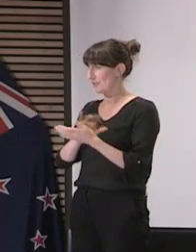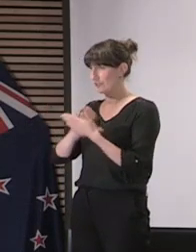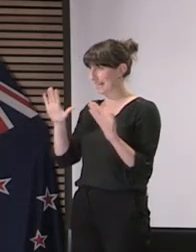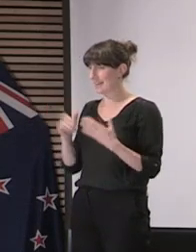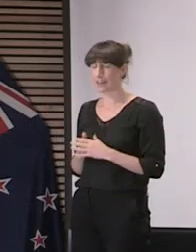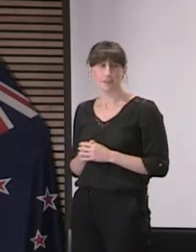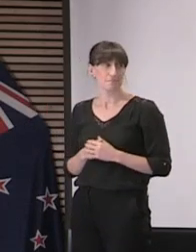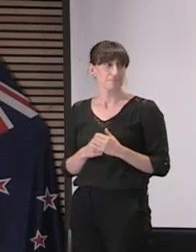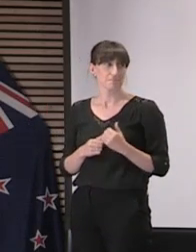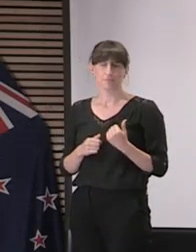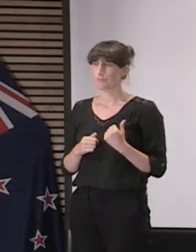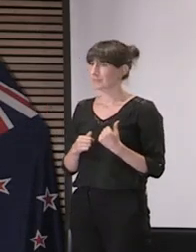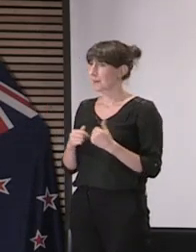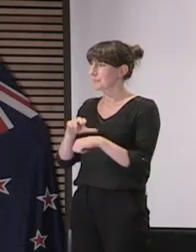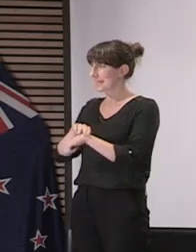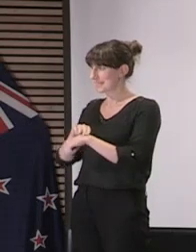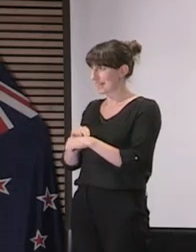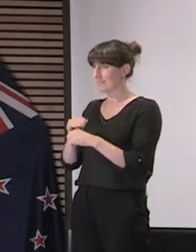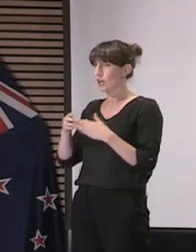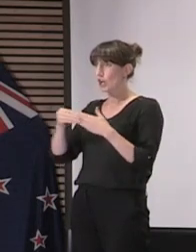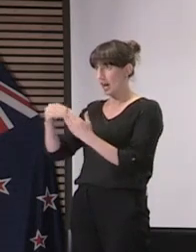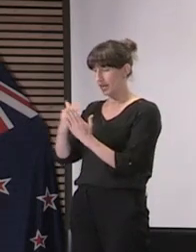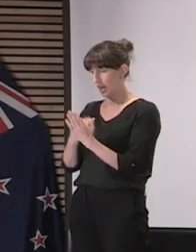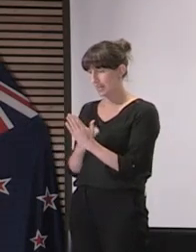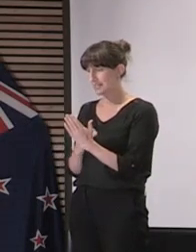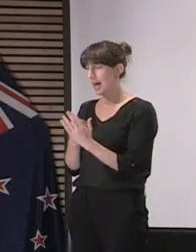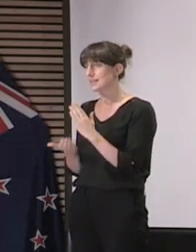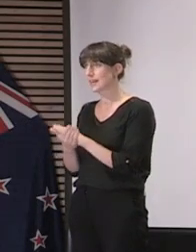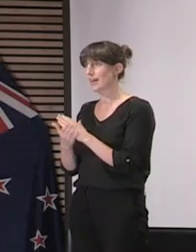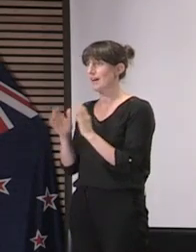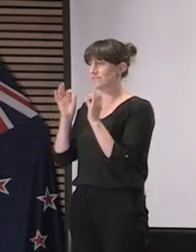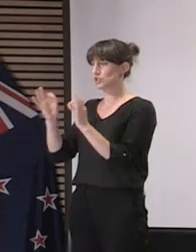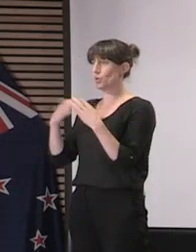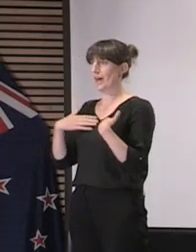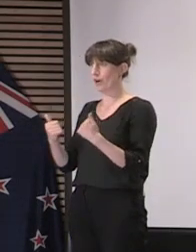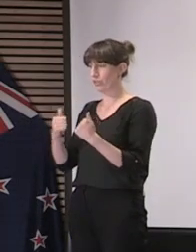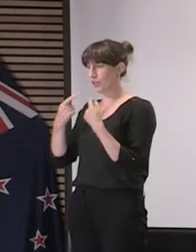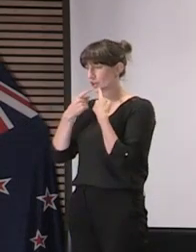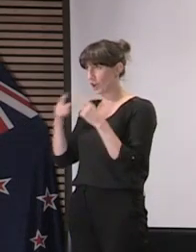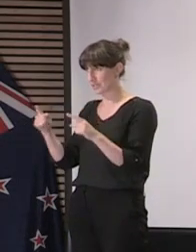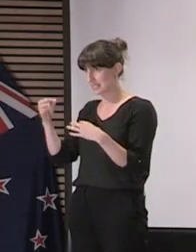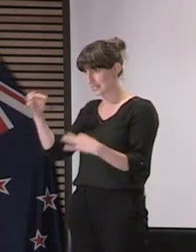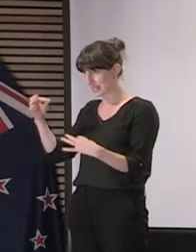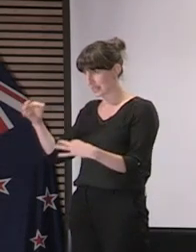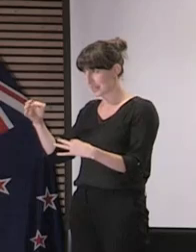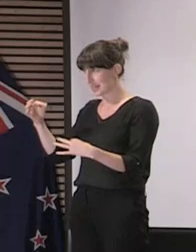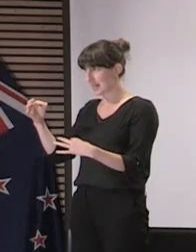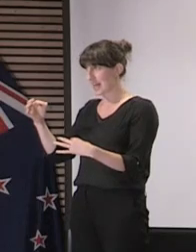initial approach was inviting people to comply with a set of guidelines, the available